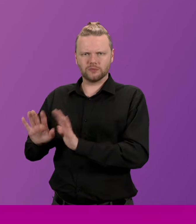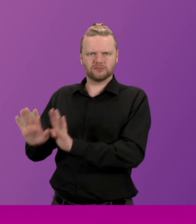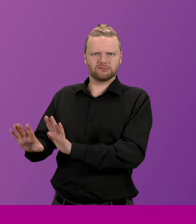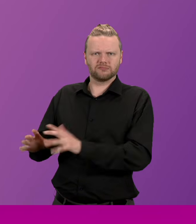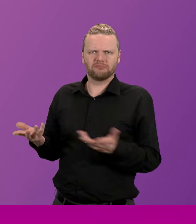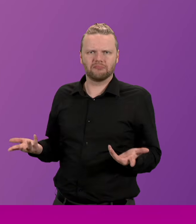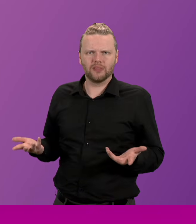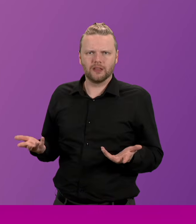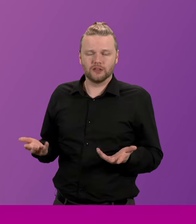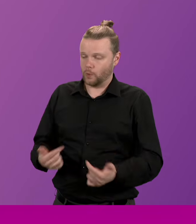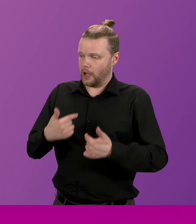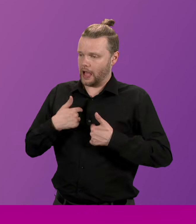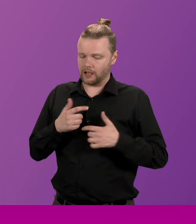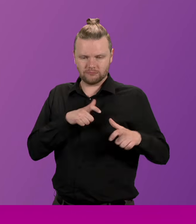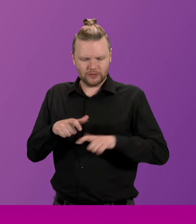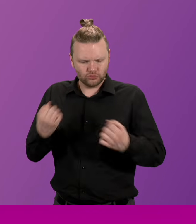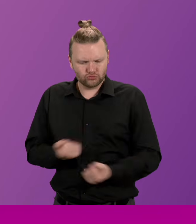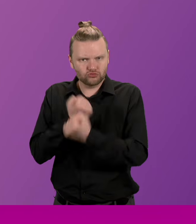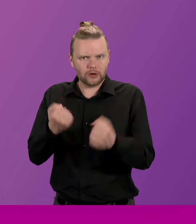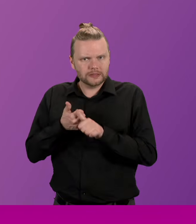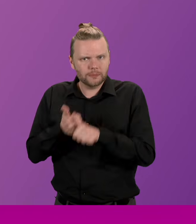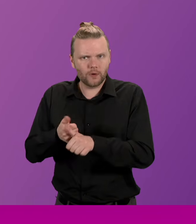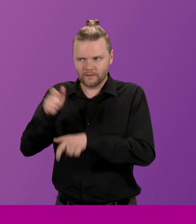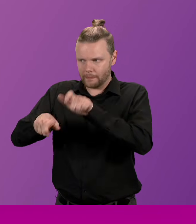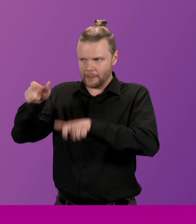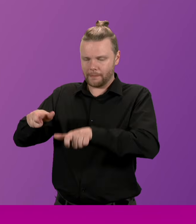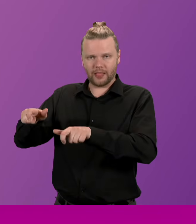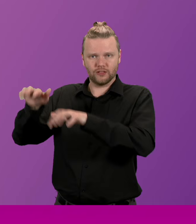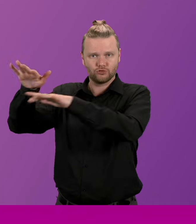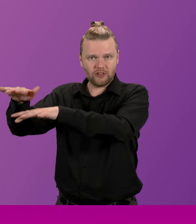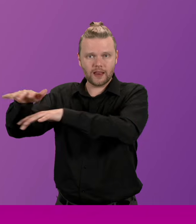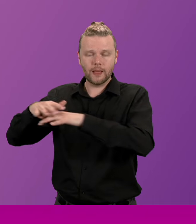I reaffirm my strong support for the people of Ukraine and for the